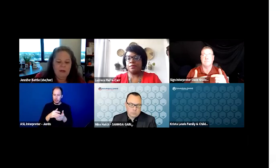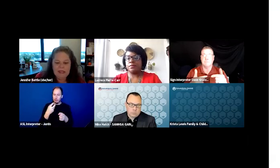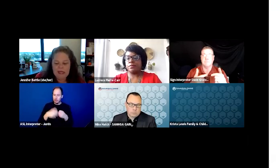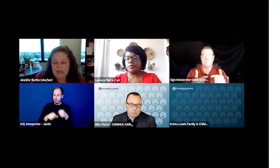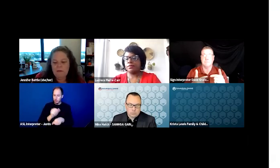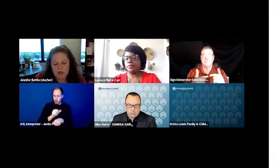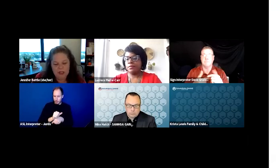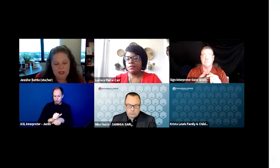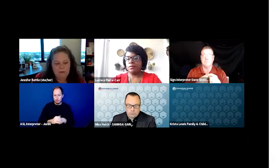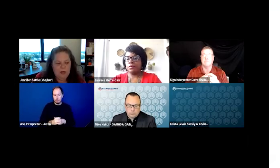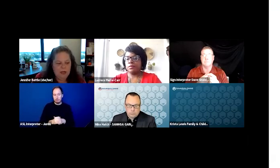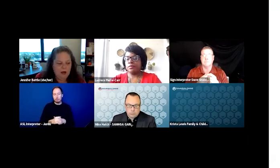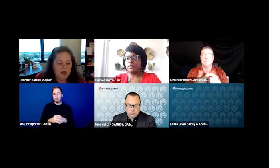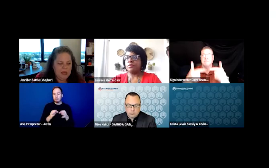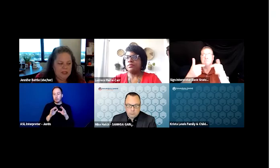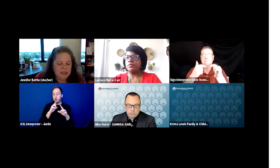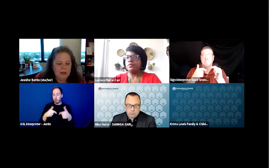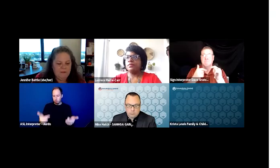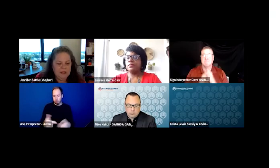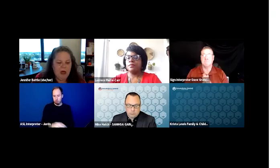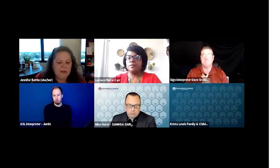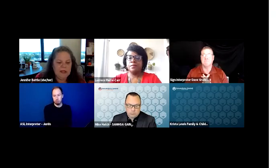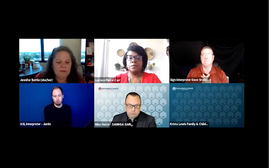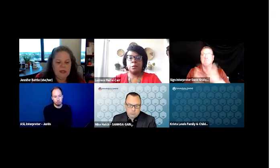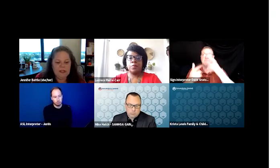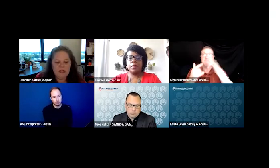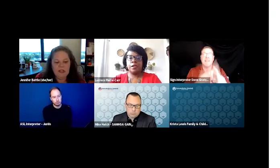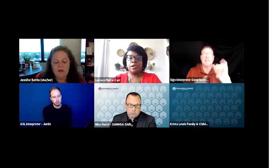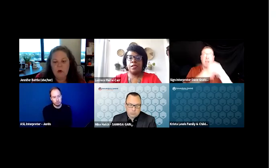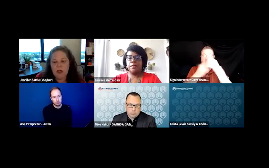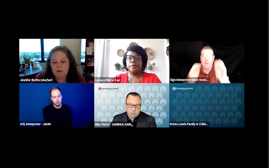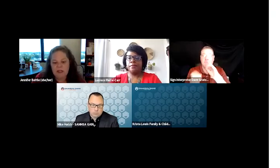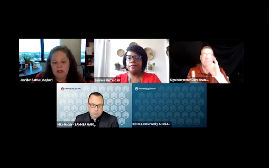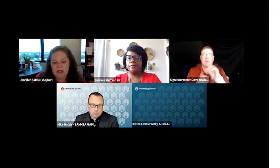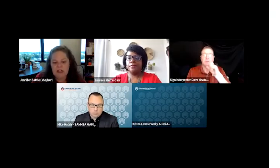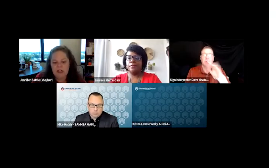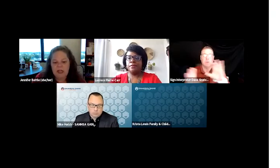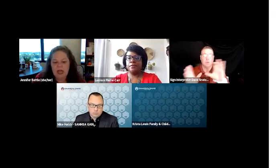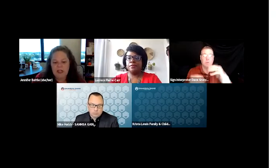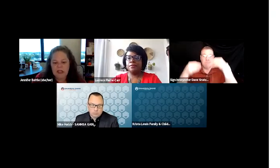The next thing that we did in partnership with our agency's benefits office was to do market research,